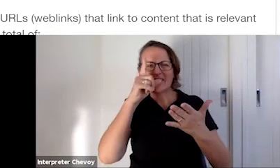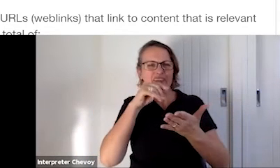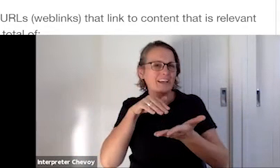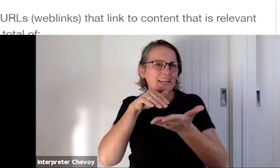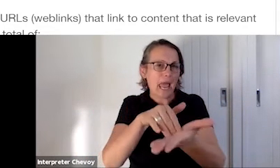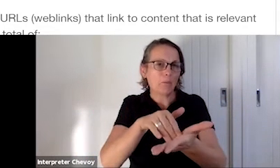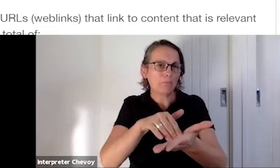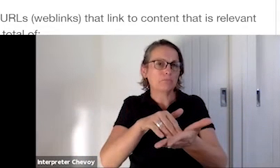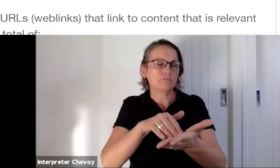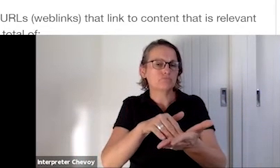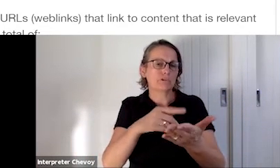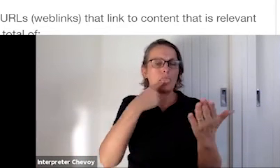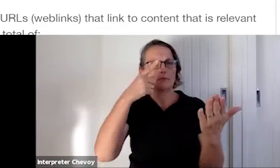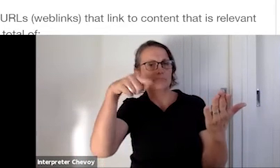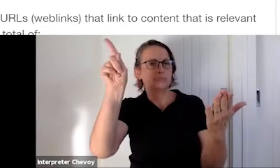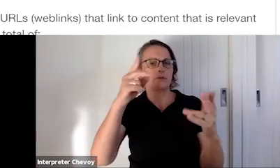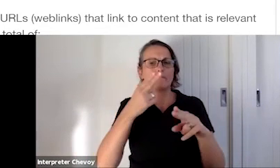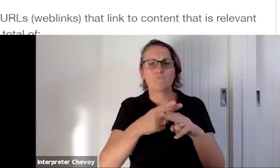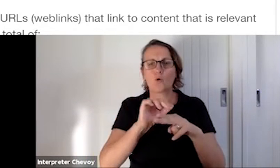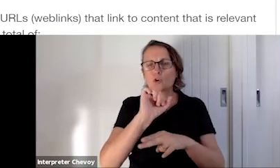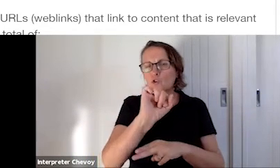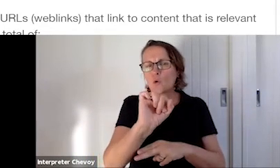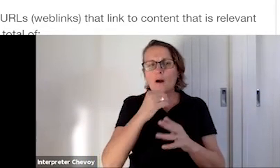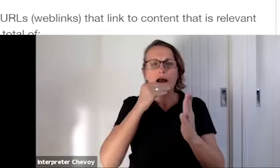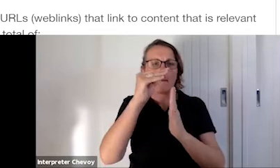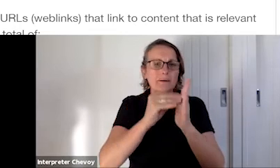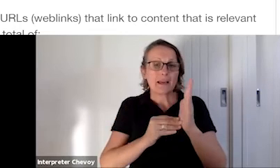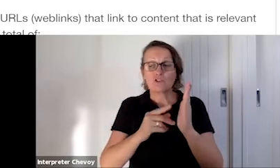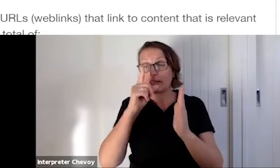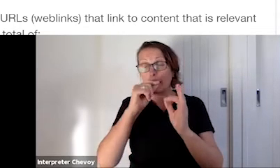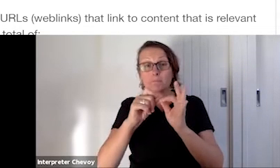So, it could be your bio, it could be your letters of support, it could be proof of